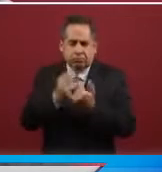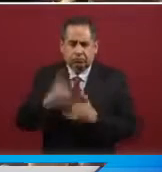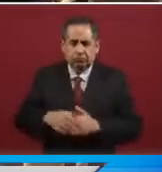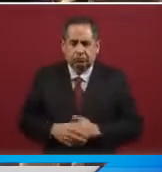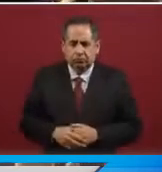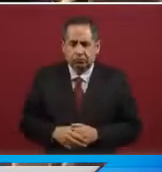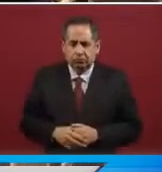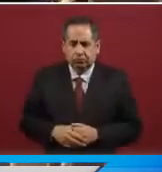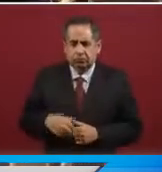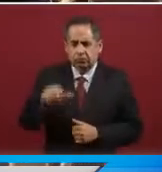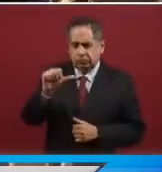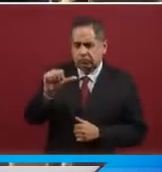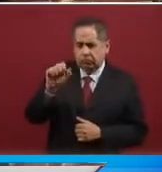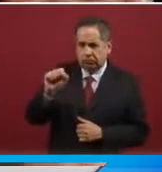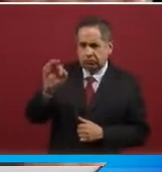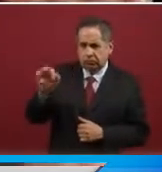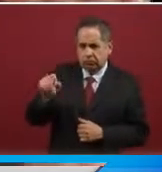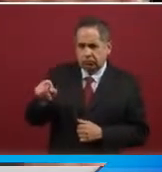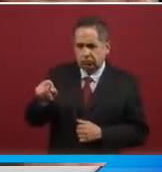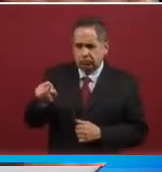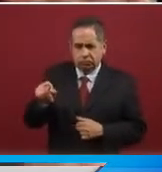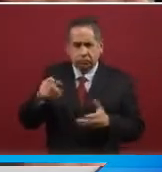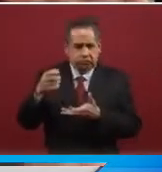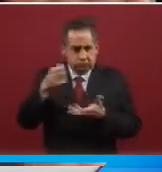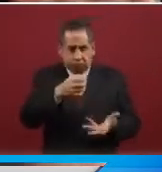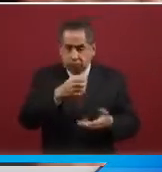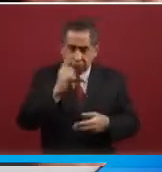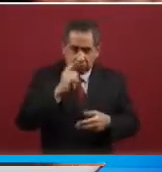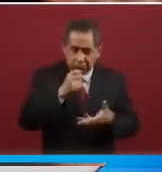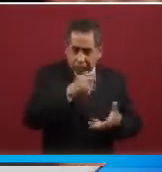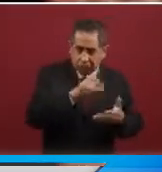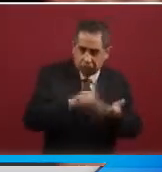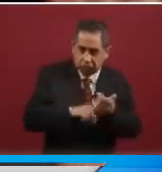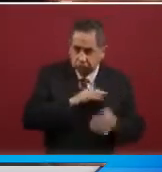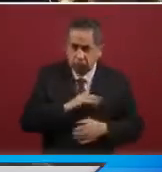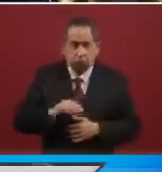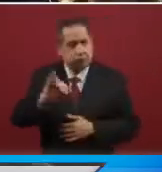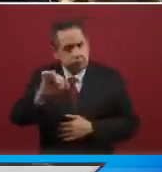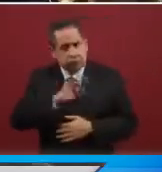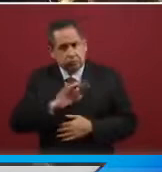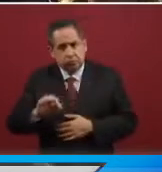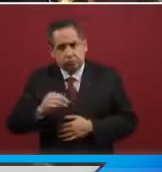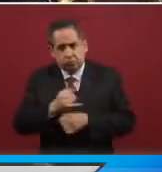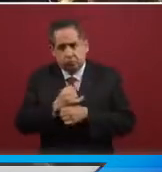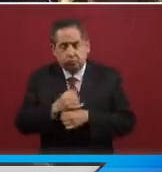this is known derived from a journalistic investigation in which they accuse Ana Guevara of not fulfilling her duties